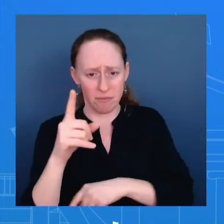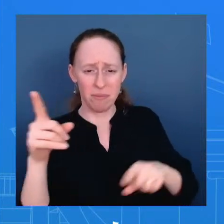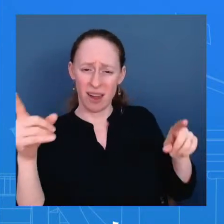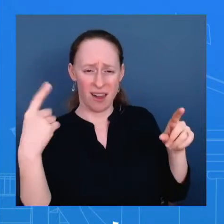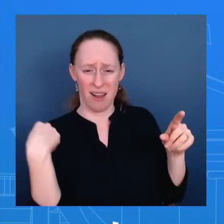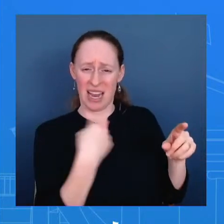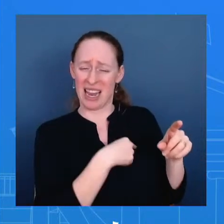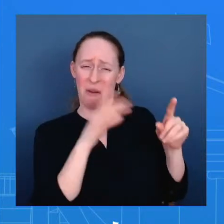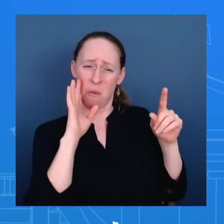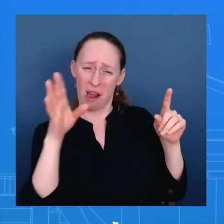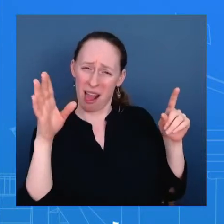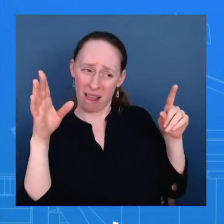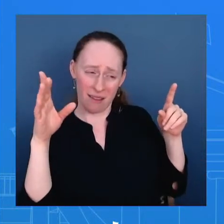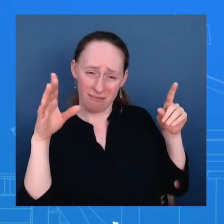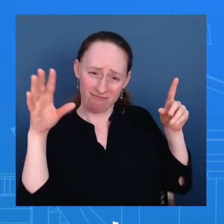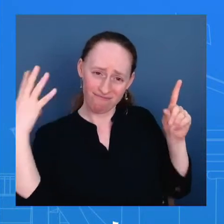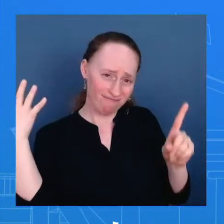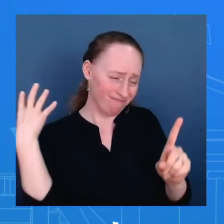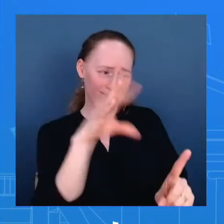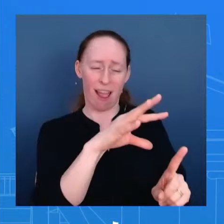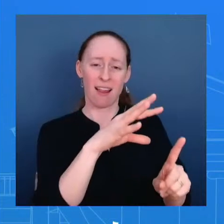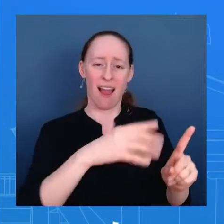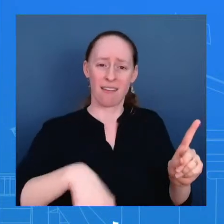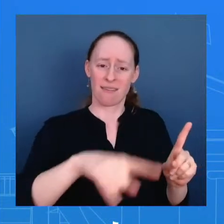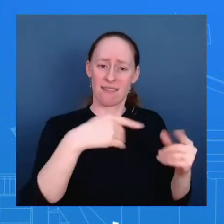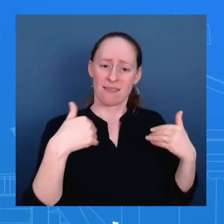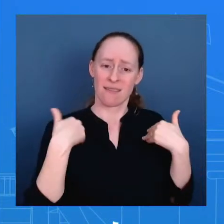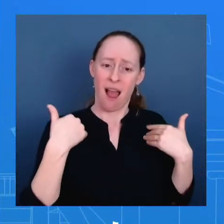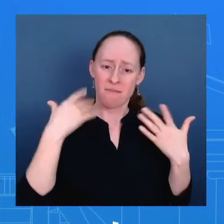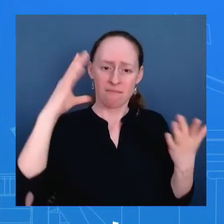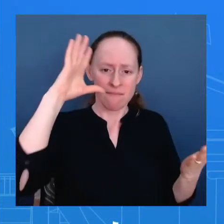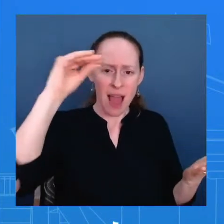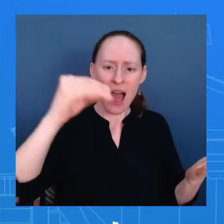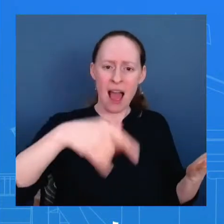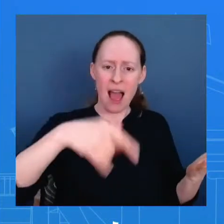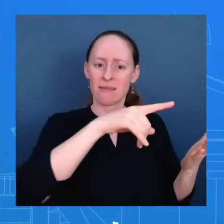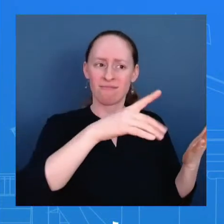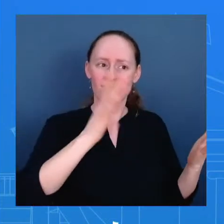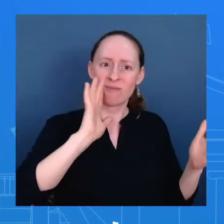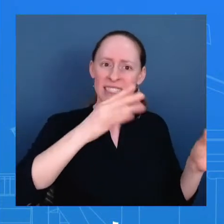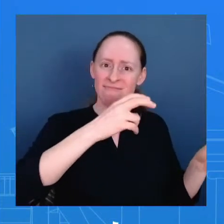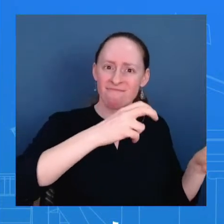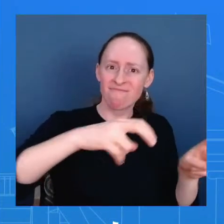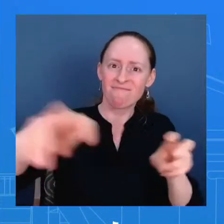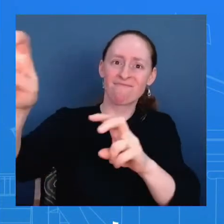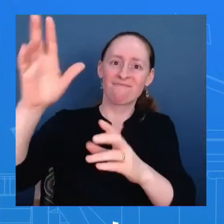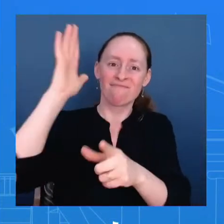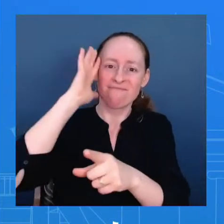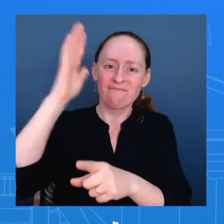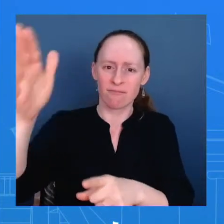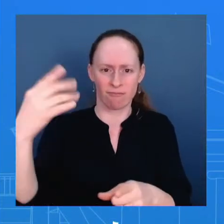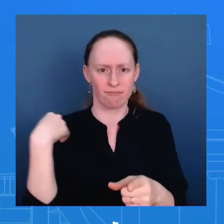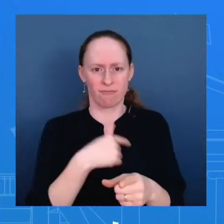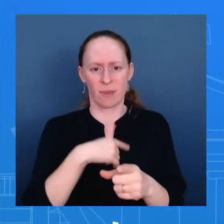So, we listen very closely. We received those messages, and we shared those with the President and -- and his speechwriting team. Ms. Jean-Pierre: Go ahead, Nancy.